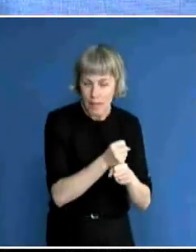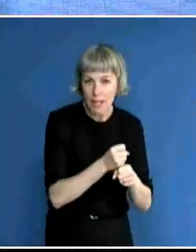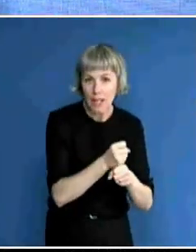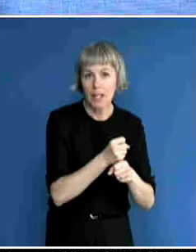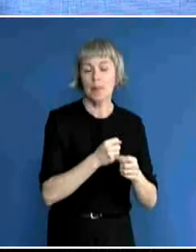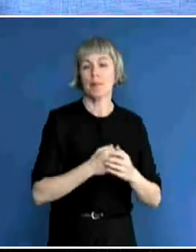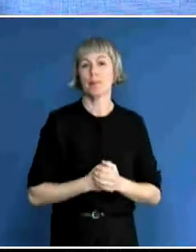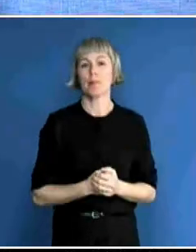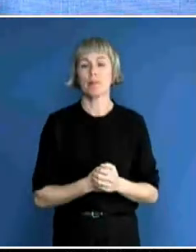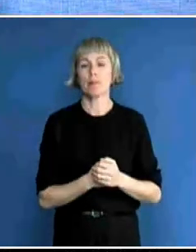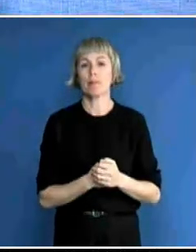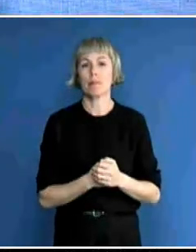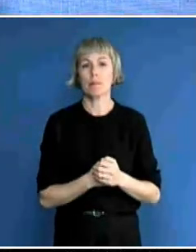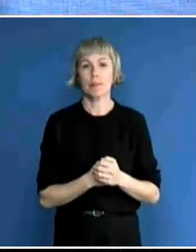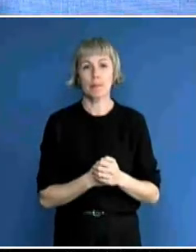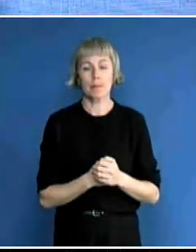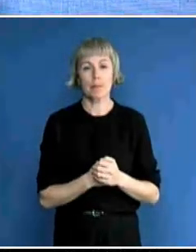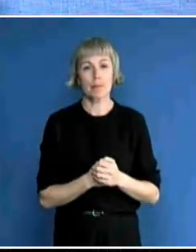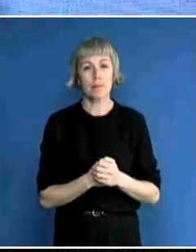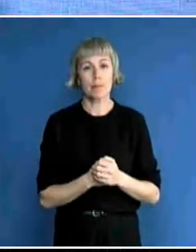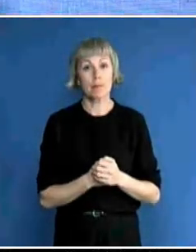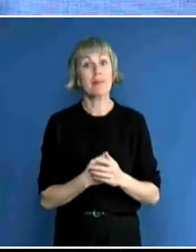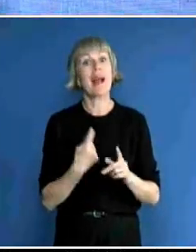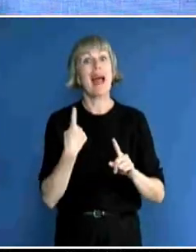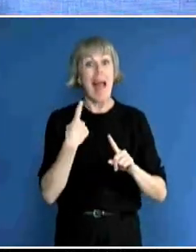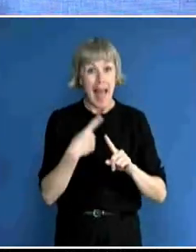into AimBig's offices, not just Rehab Management.